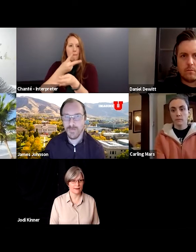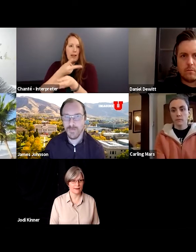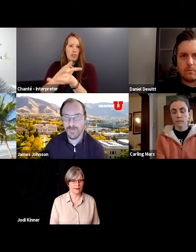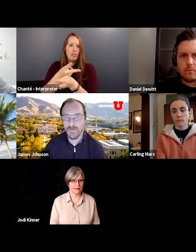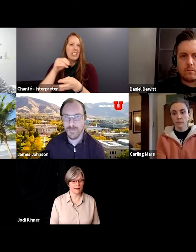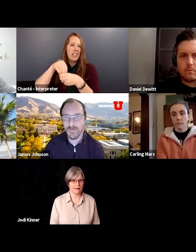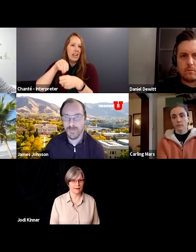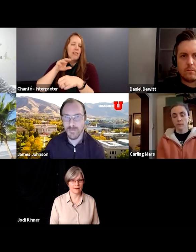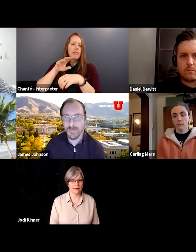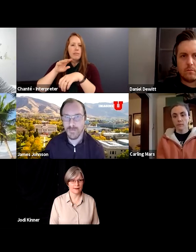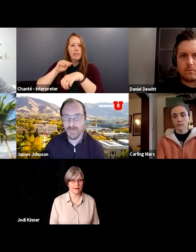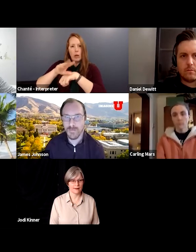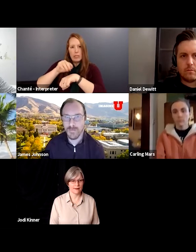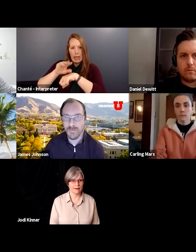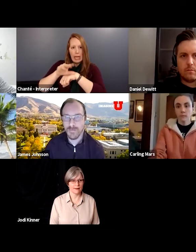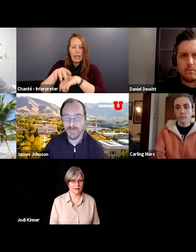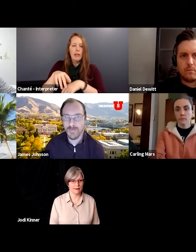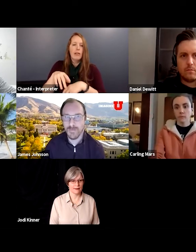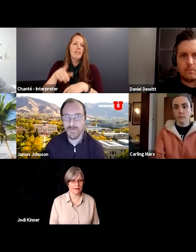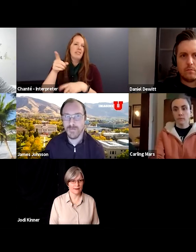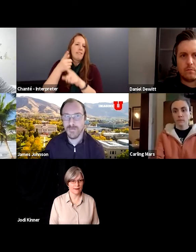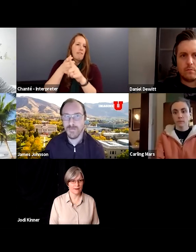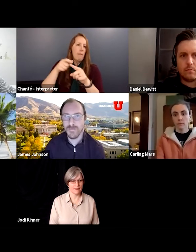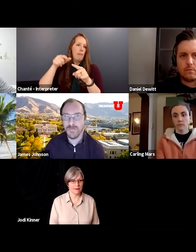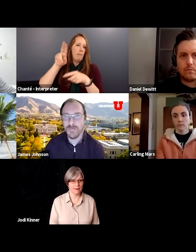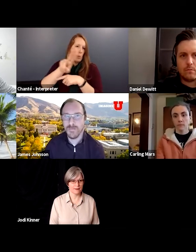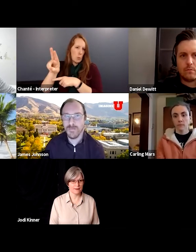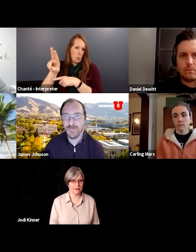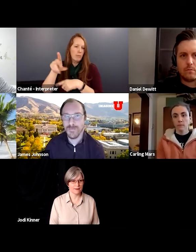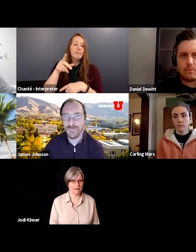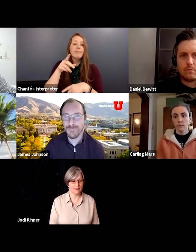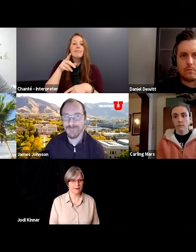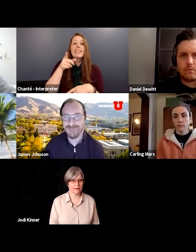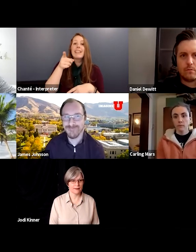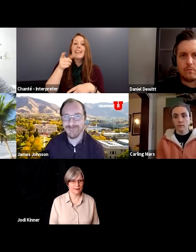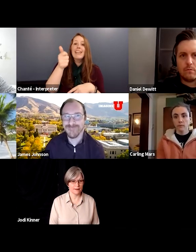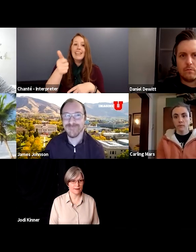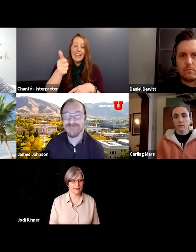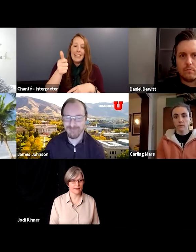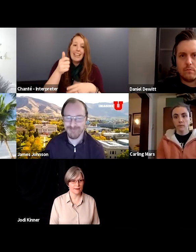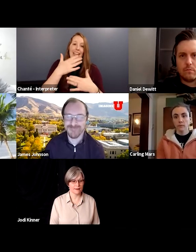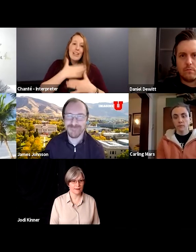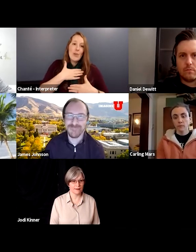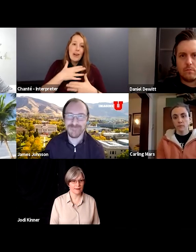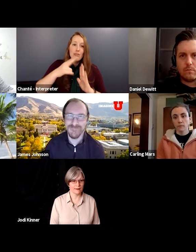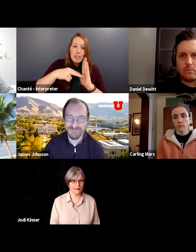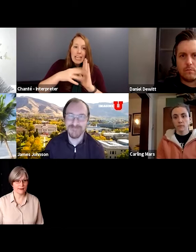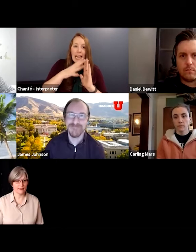In his spare time, James enjoys reading and doing jigsaw puzzles. Thanks for being with us here today, James.